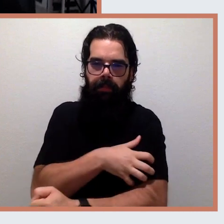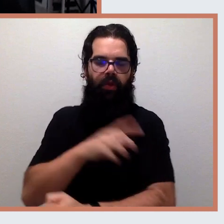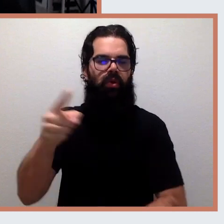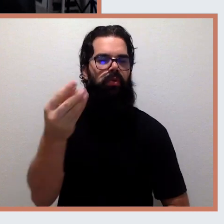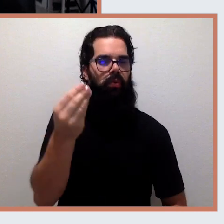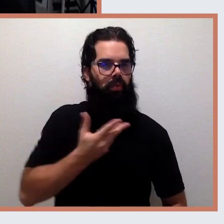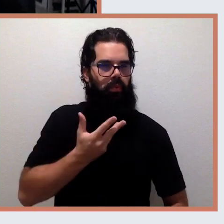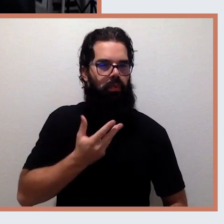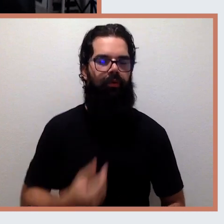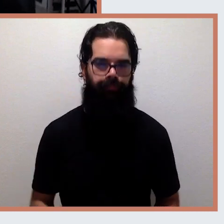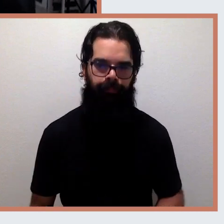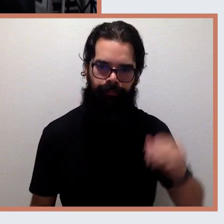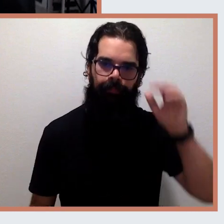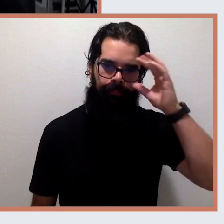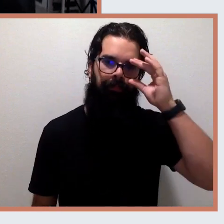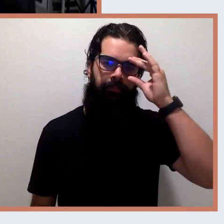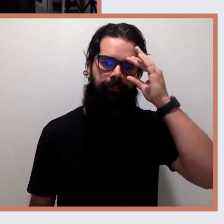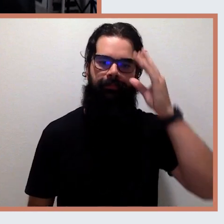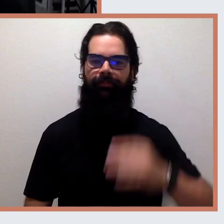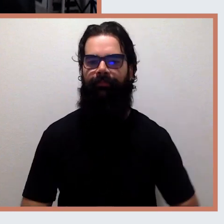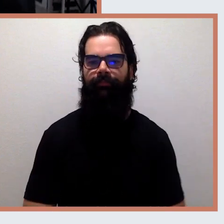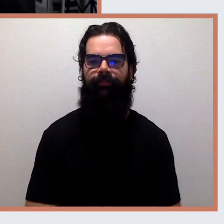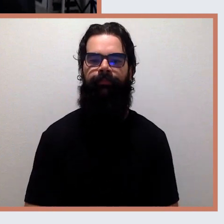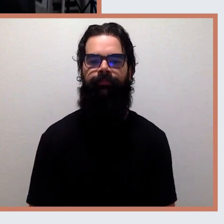If there's anything I can do to help I will within my power, so just let me know.